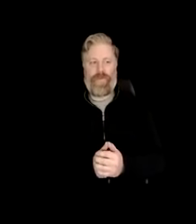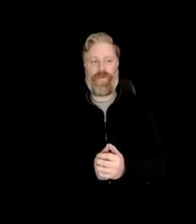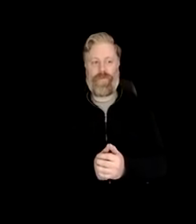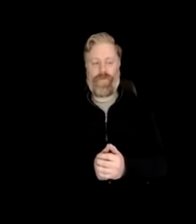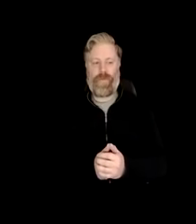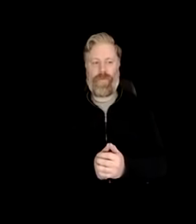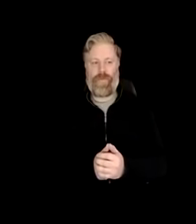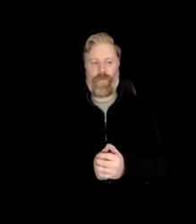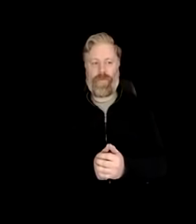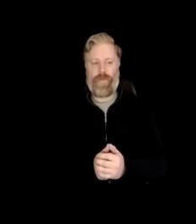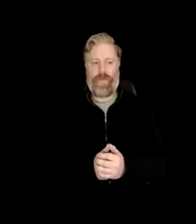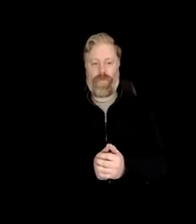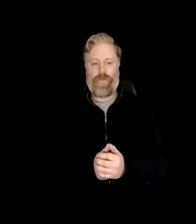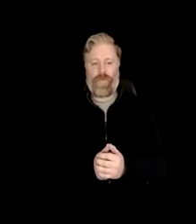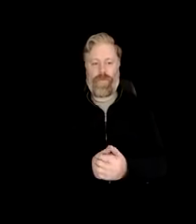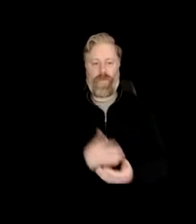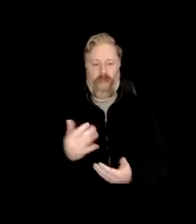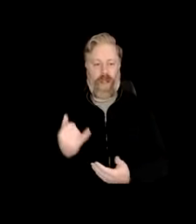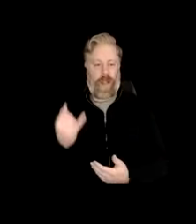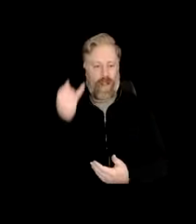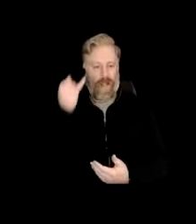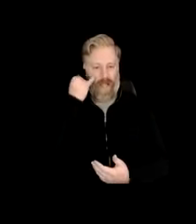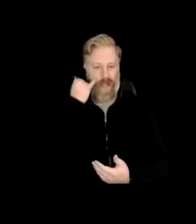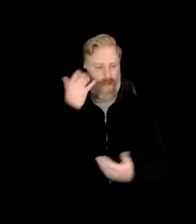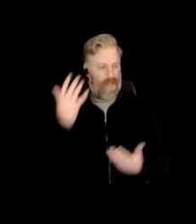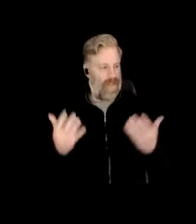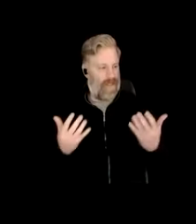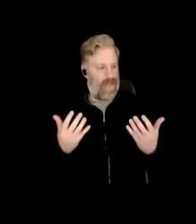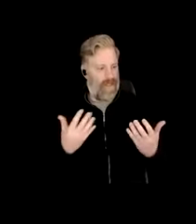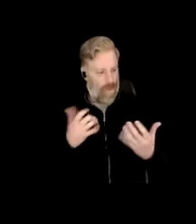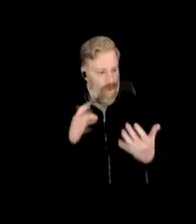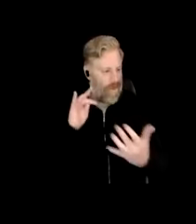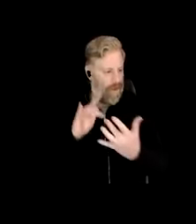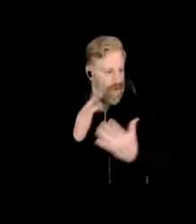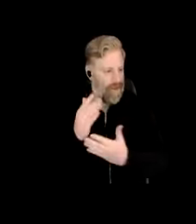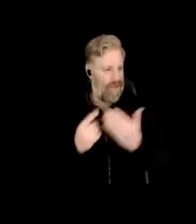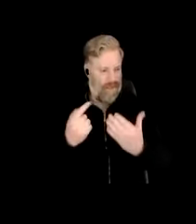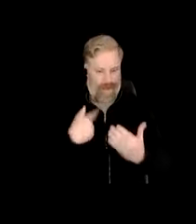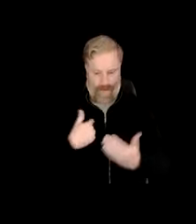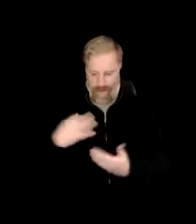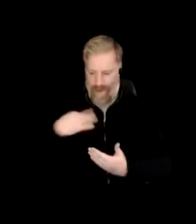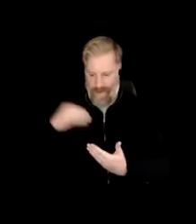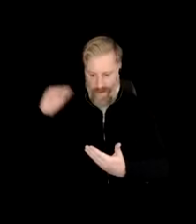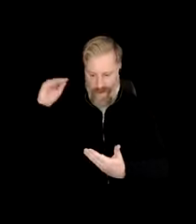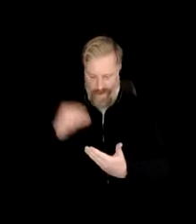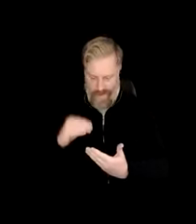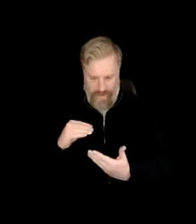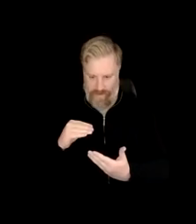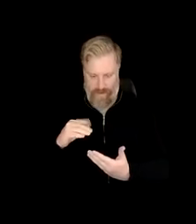So if you need to contact someone during the application process, we ask that you reach out